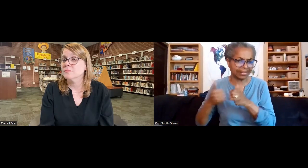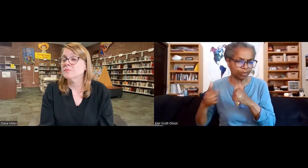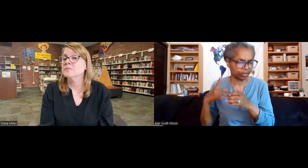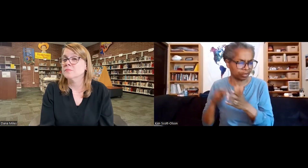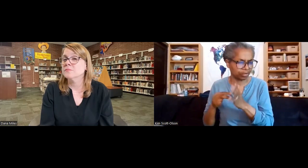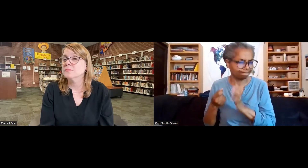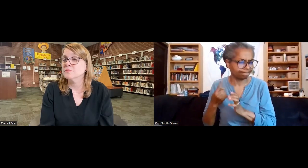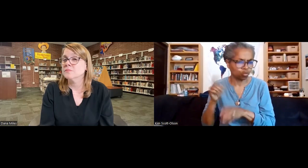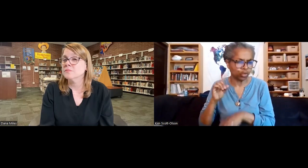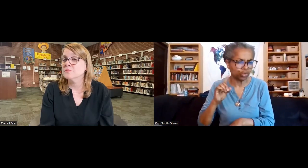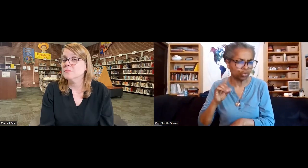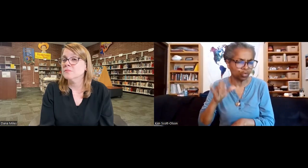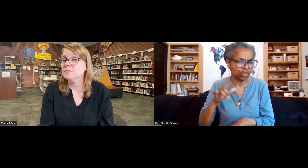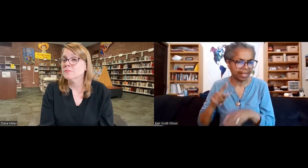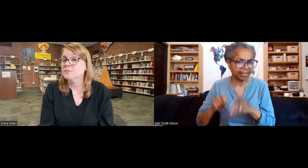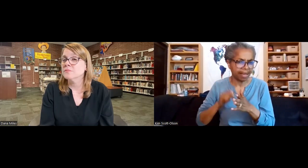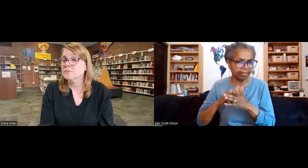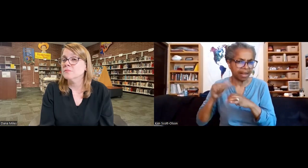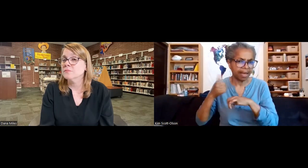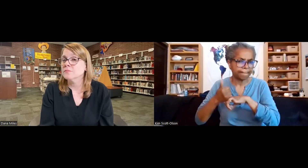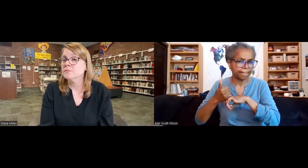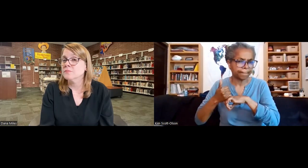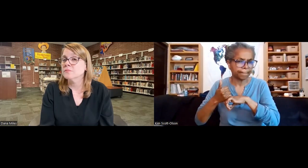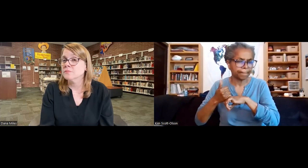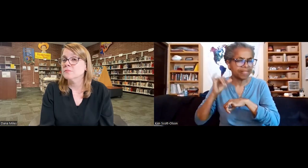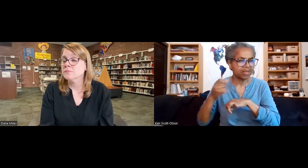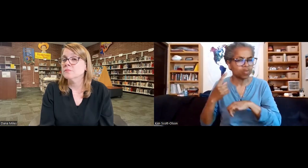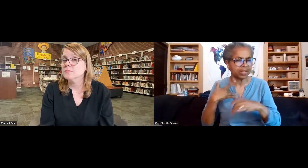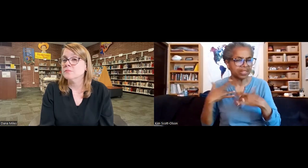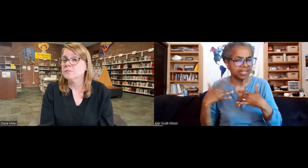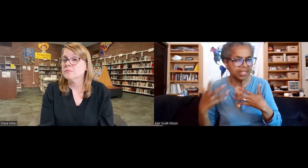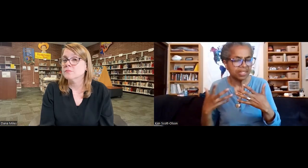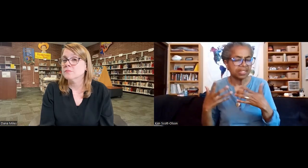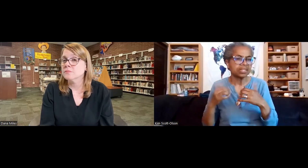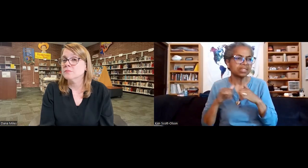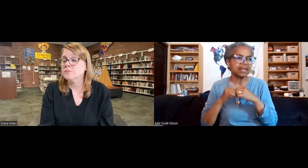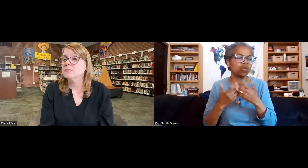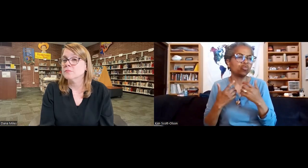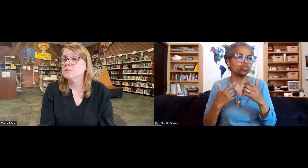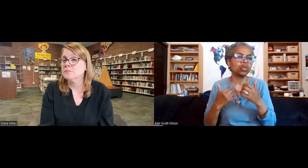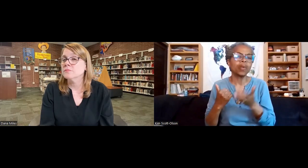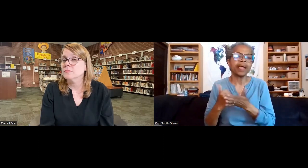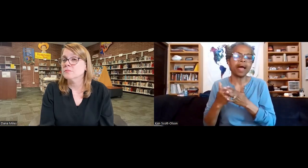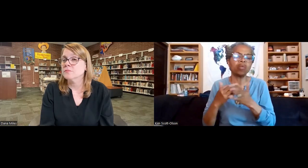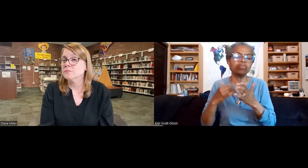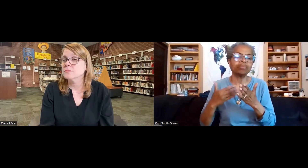to their language development? That’s where I start to get concerned.